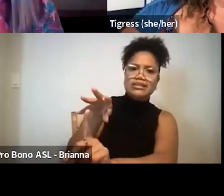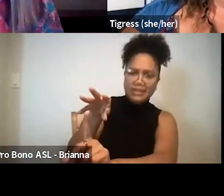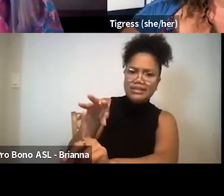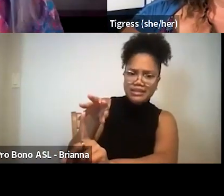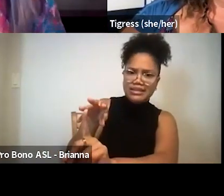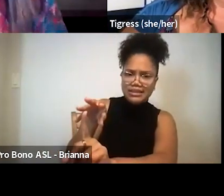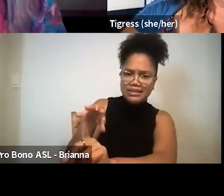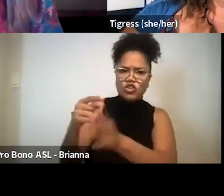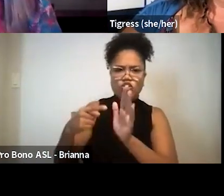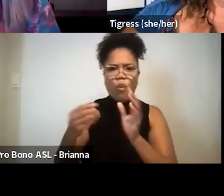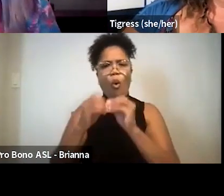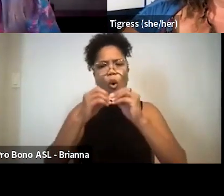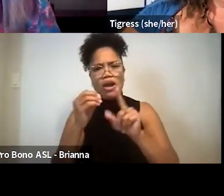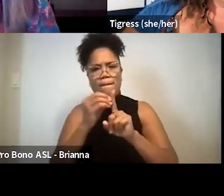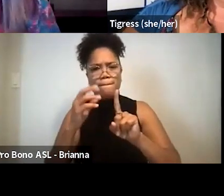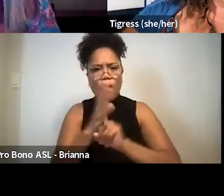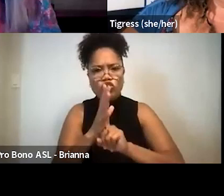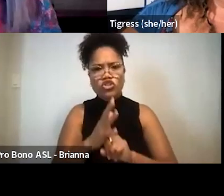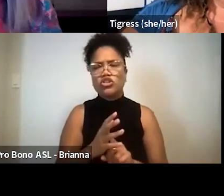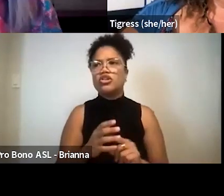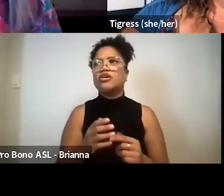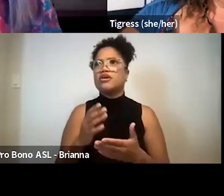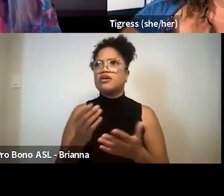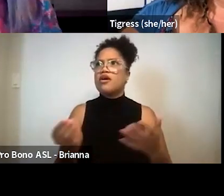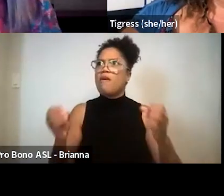and hopefully drive some of the momentum that is that is much needed.